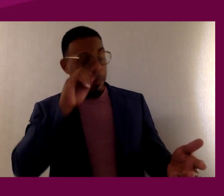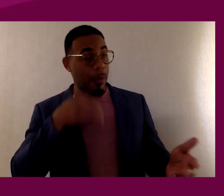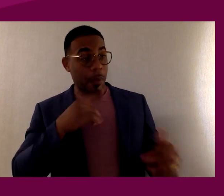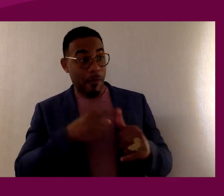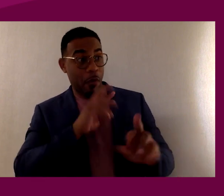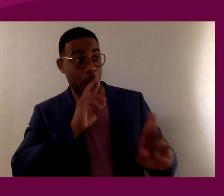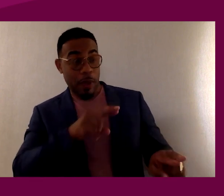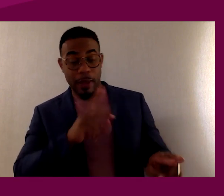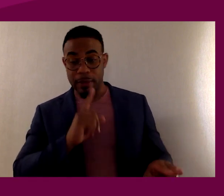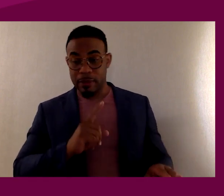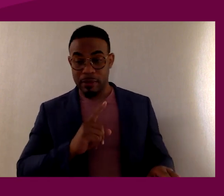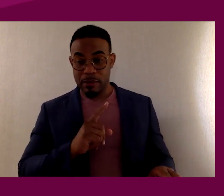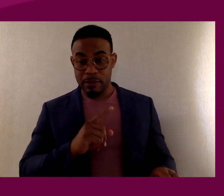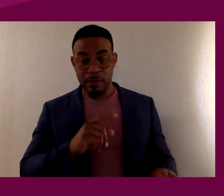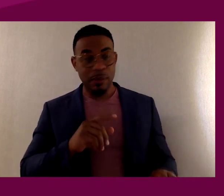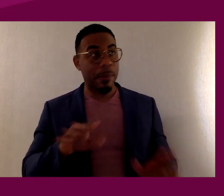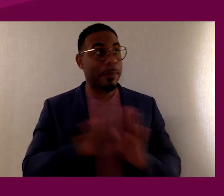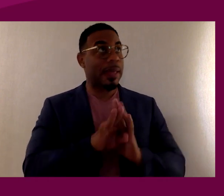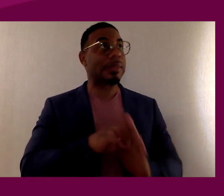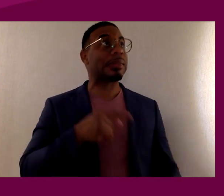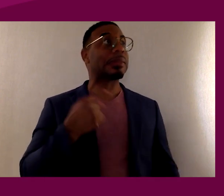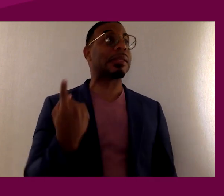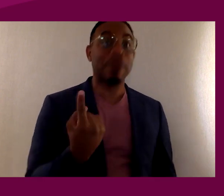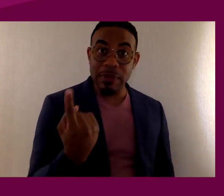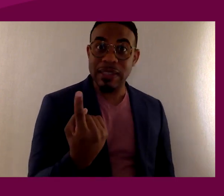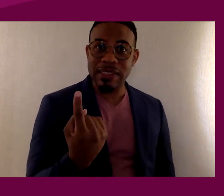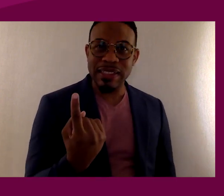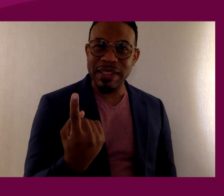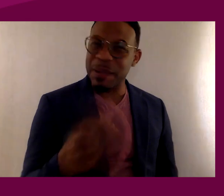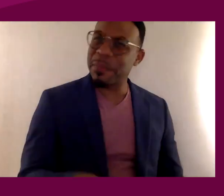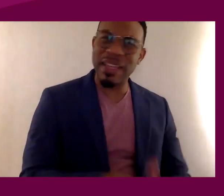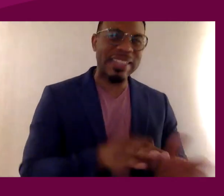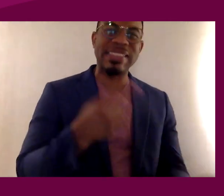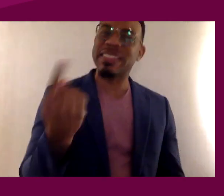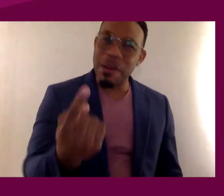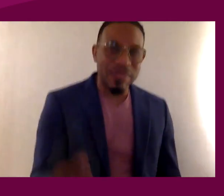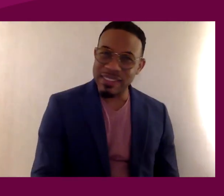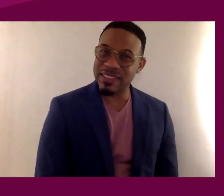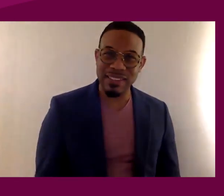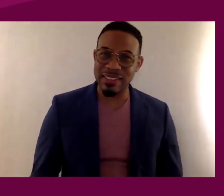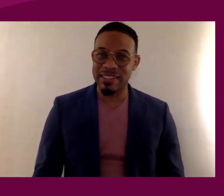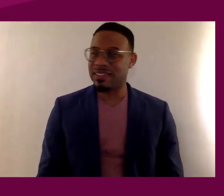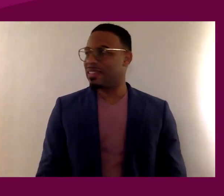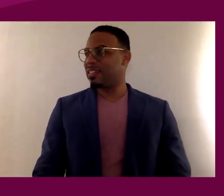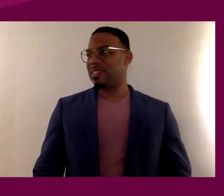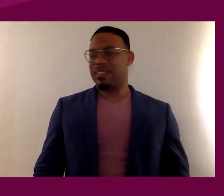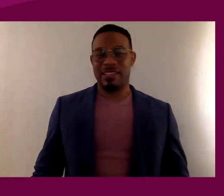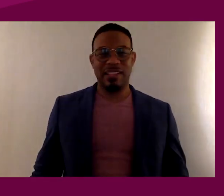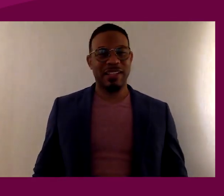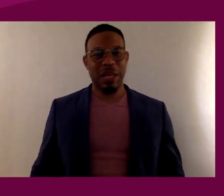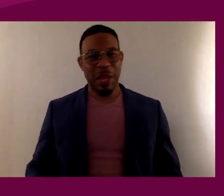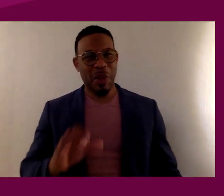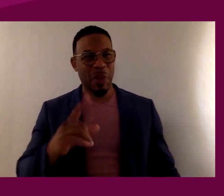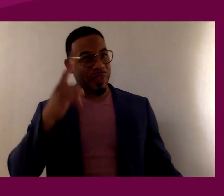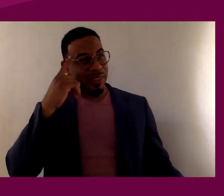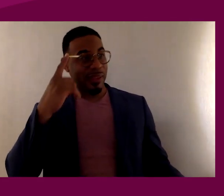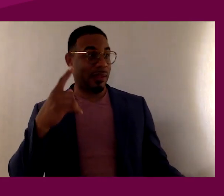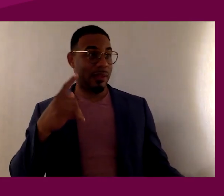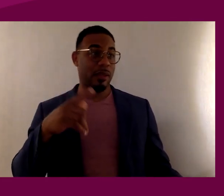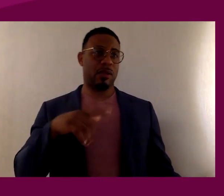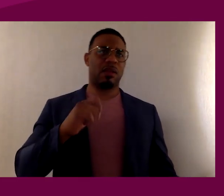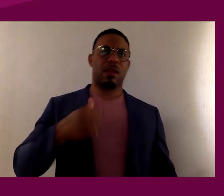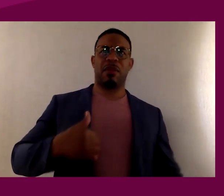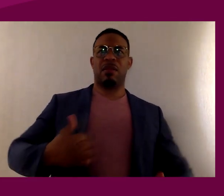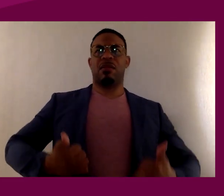So saying that, my first reaction is pick something. Just pick something and don't